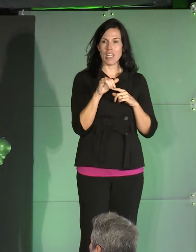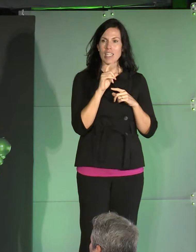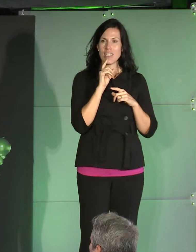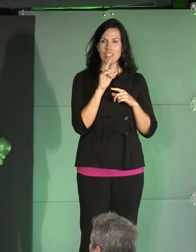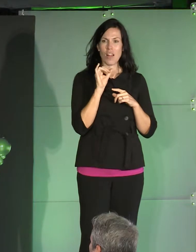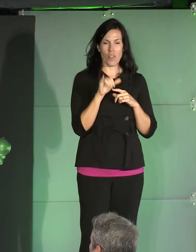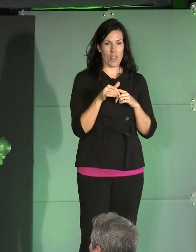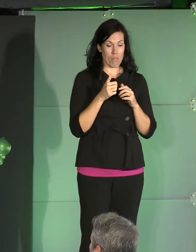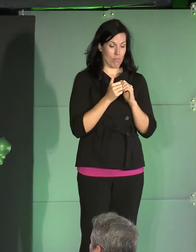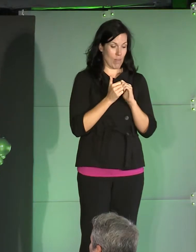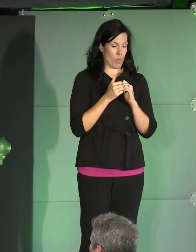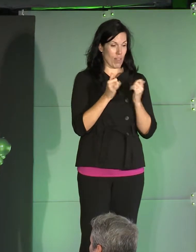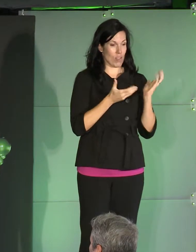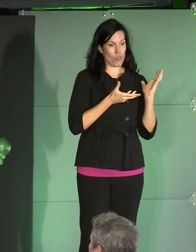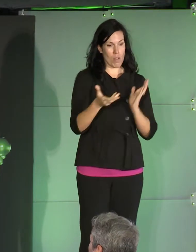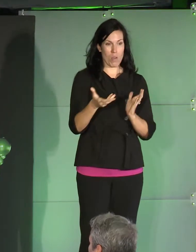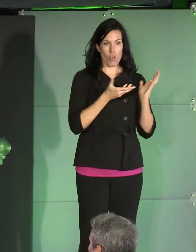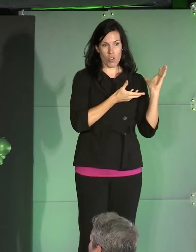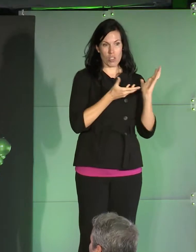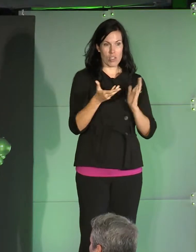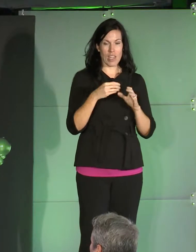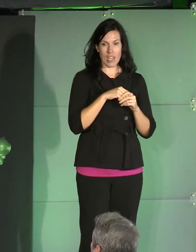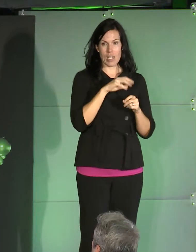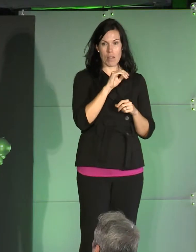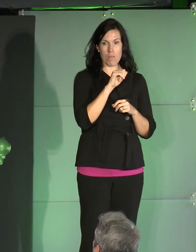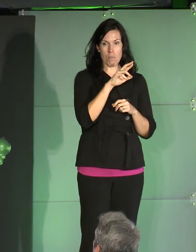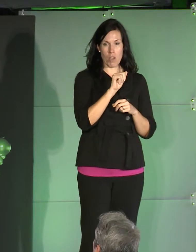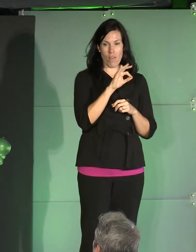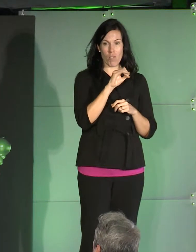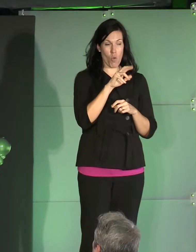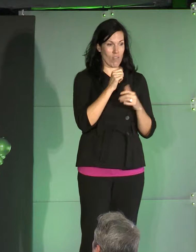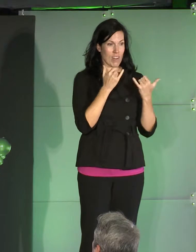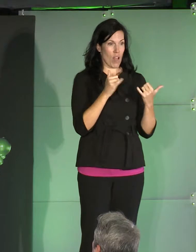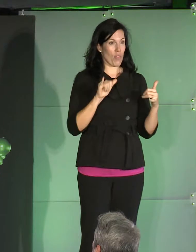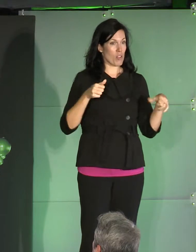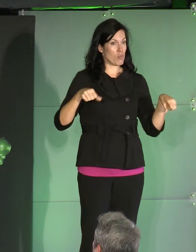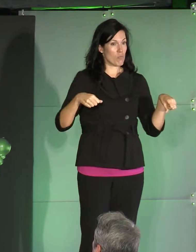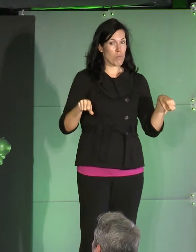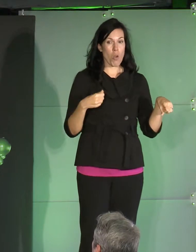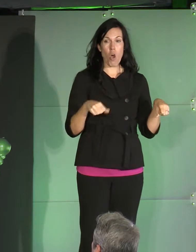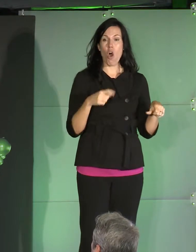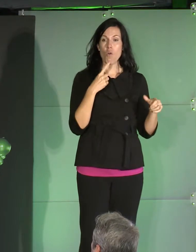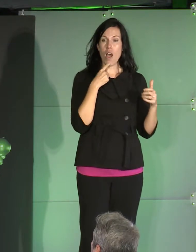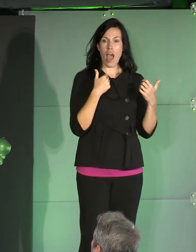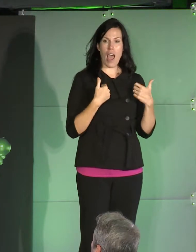that they transport goods in and out of Miraflor right now. So the dirt bikes are sort of rigged with satchels on the back that can actually